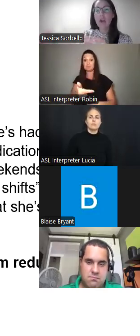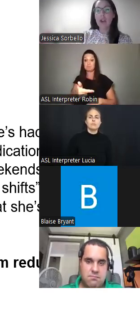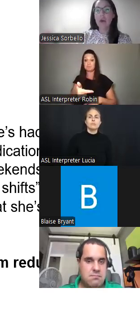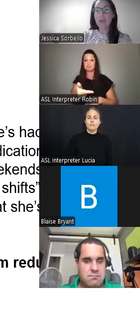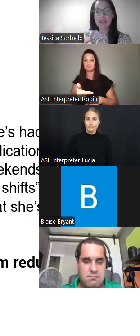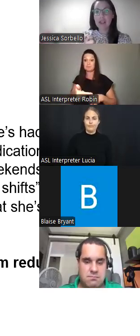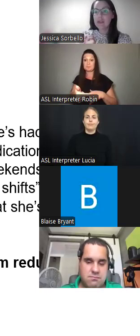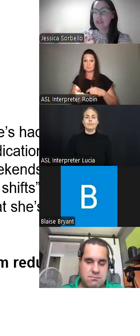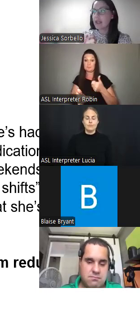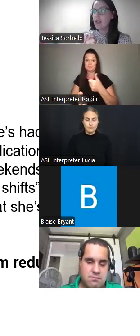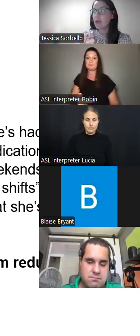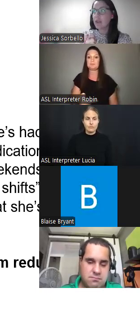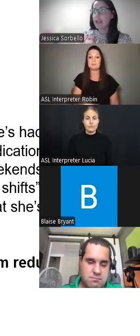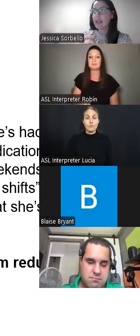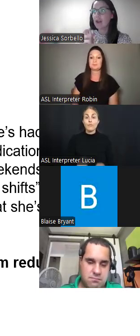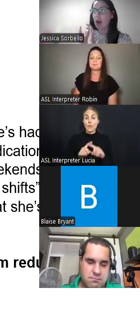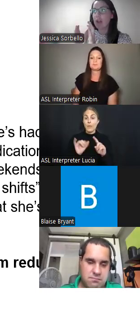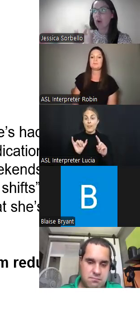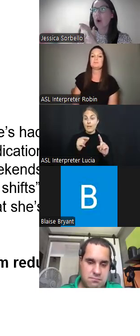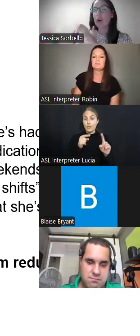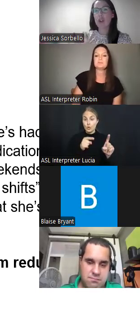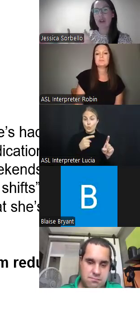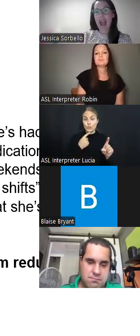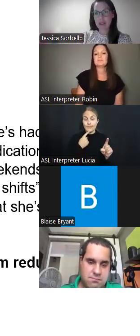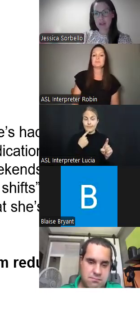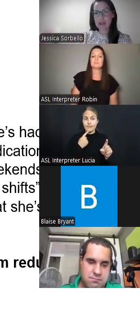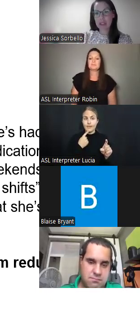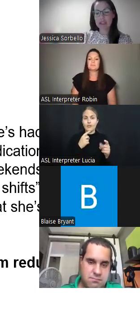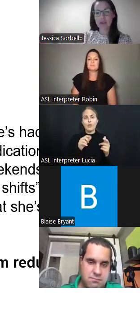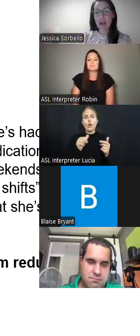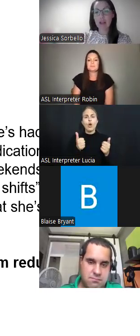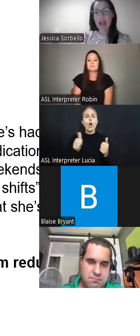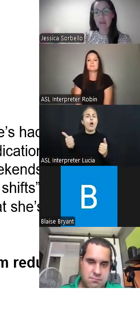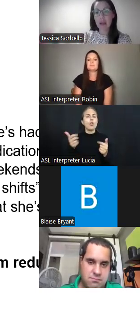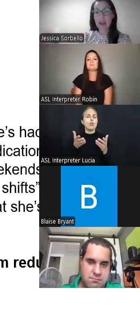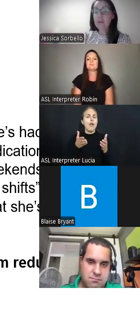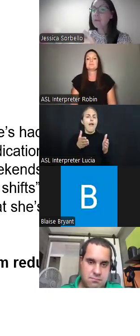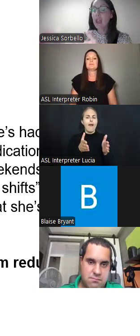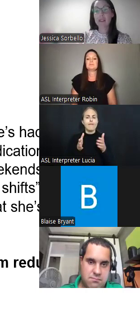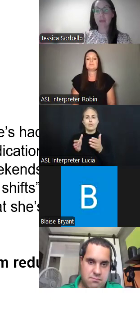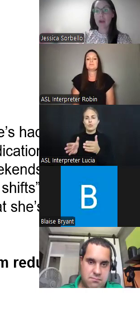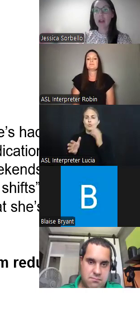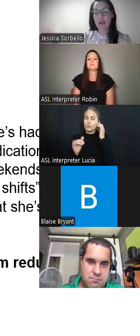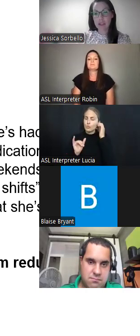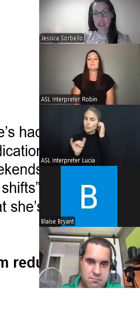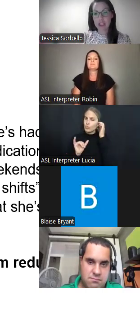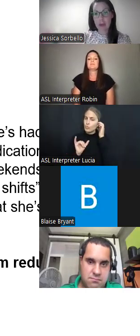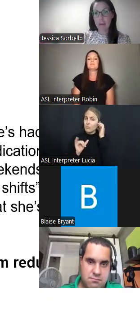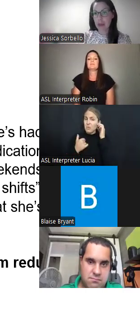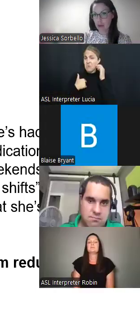Maybe exploring a conversation about medical marijuana. Then, there is more control over the supply. There is less of, you